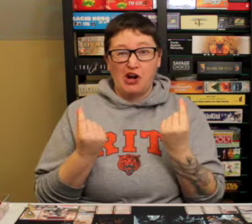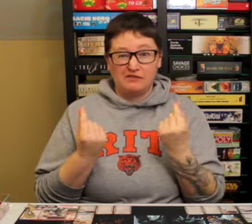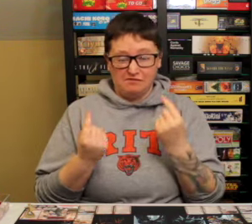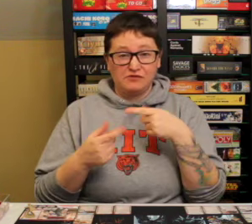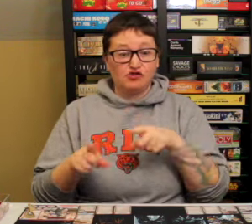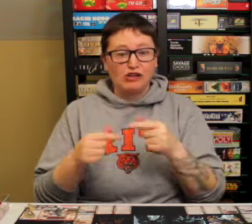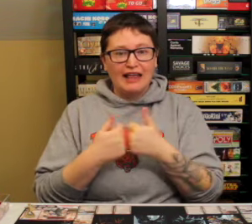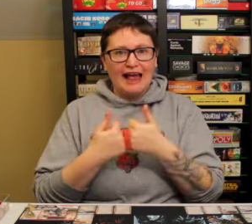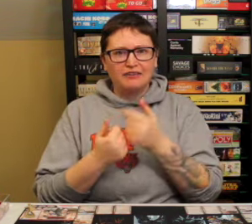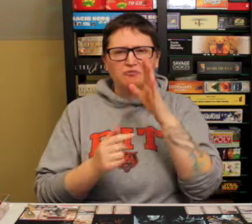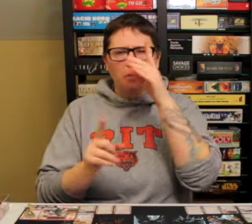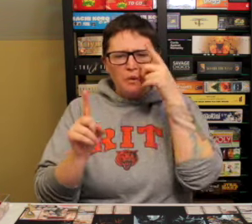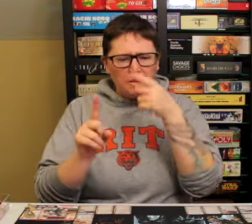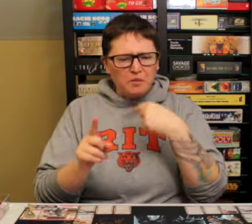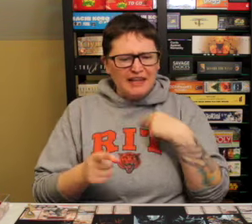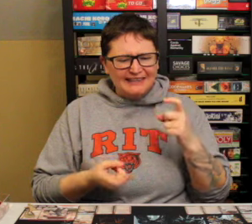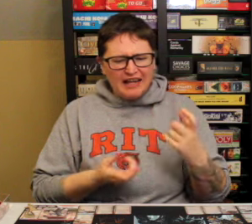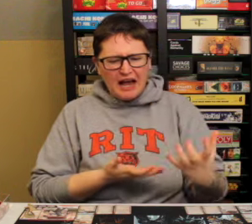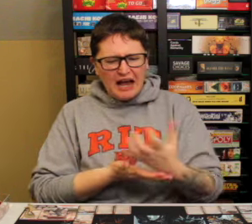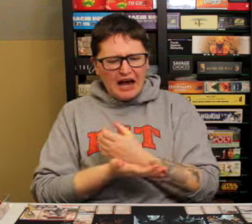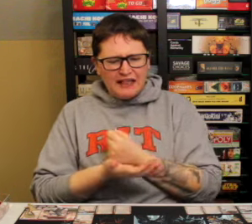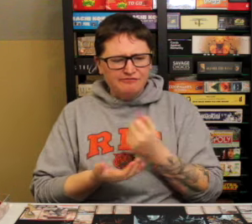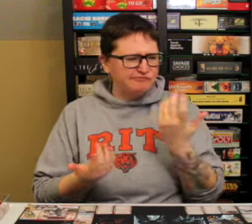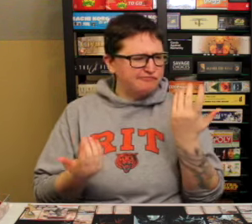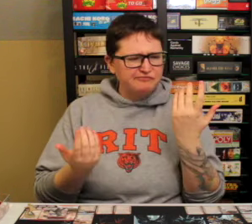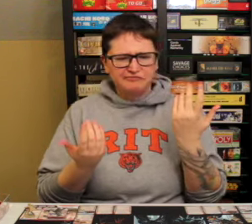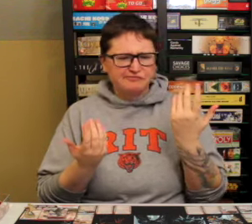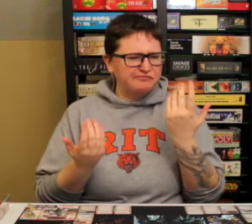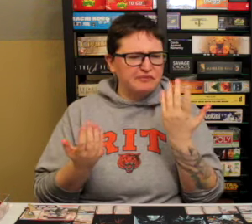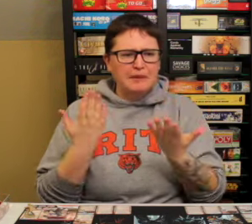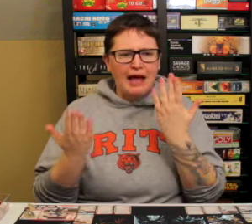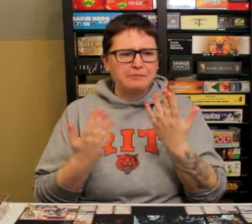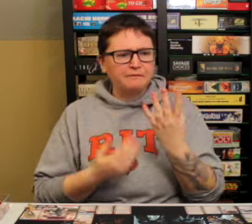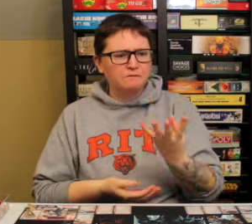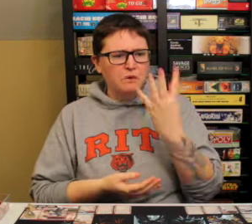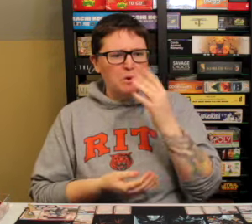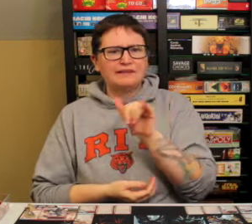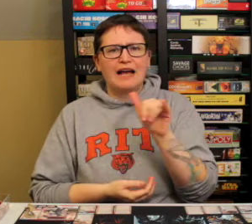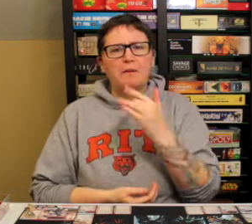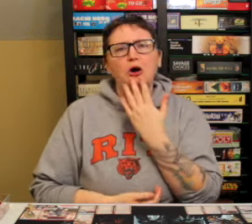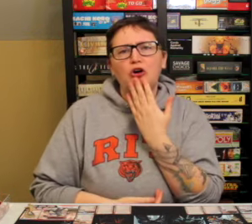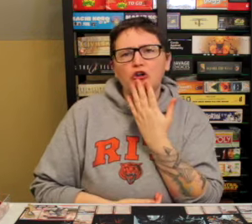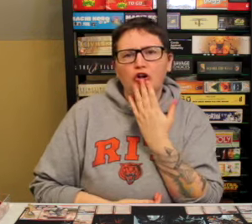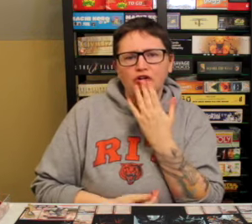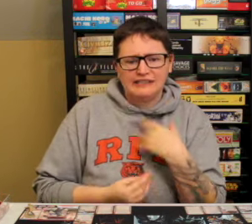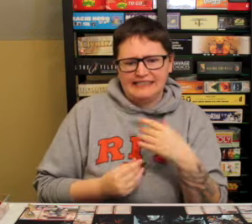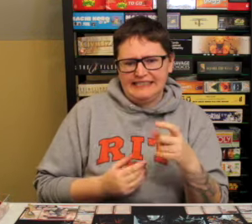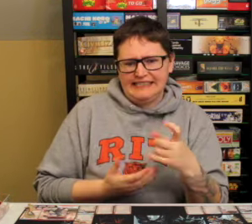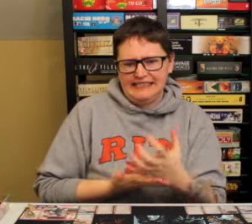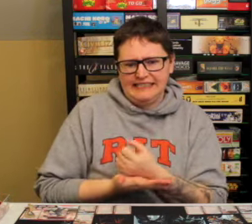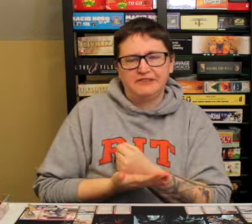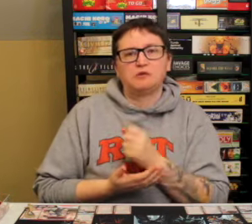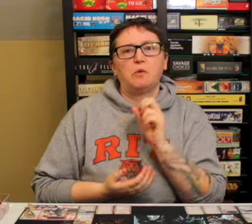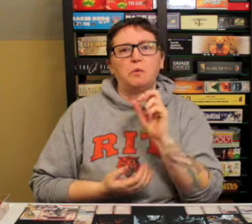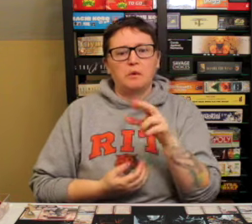That means during the game your goal is to collect maybe like four of the same color,